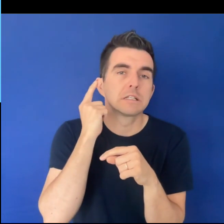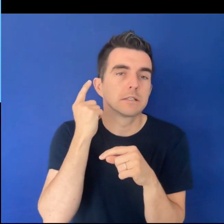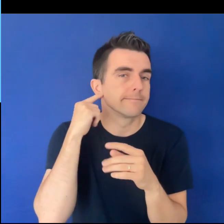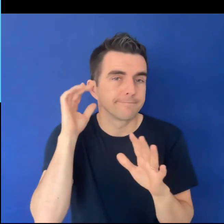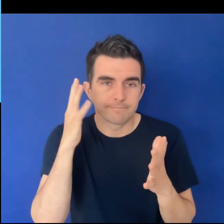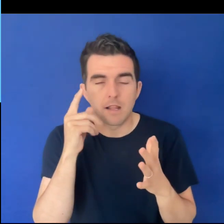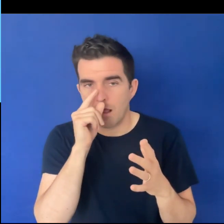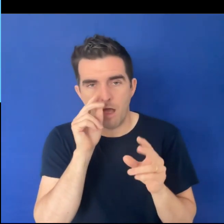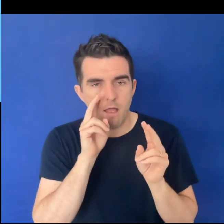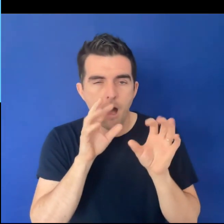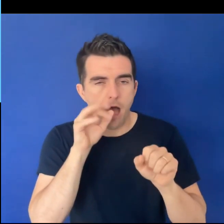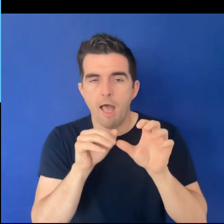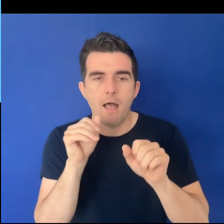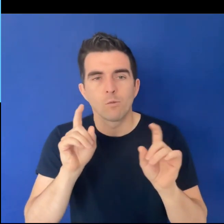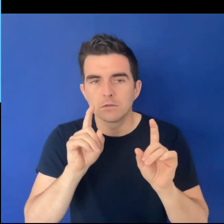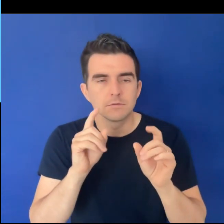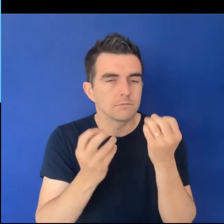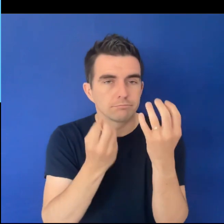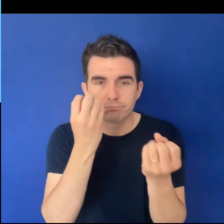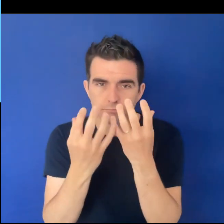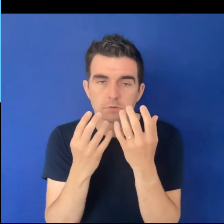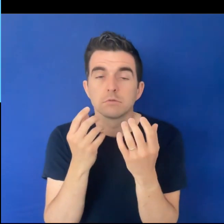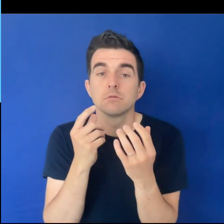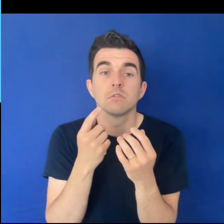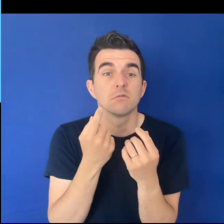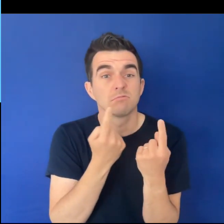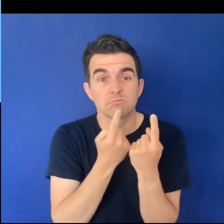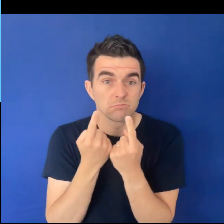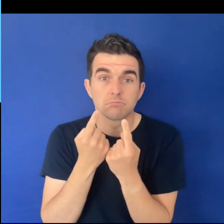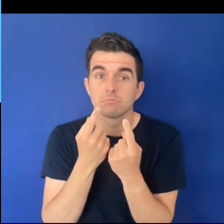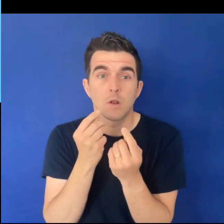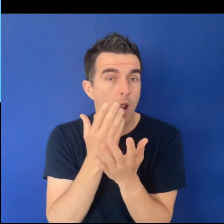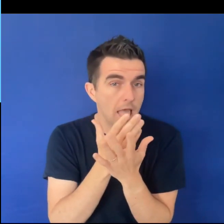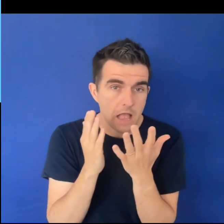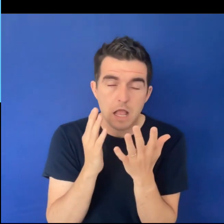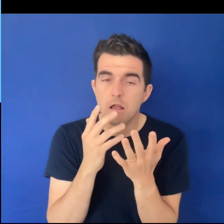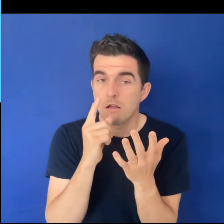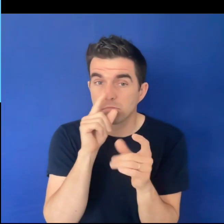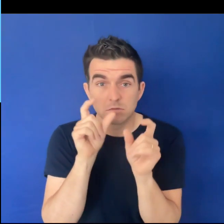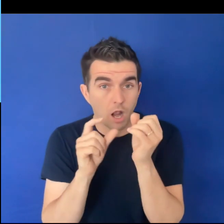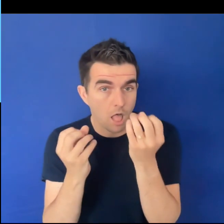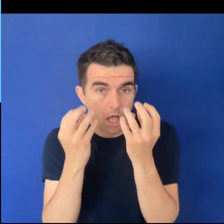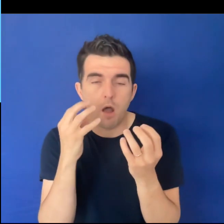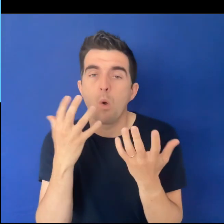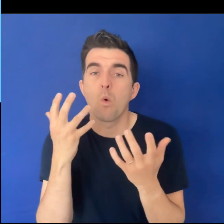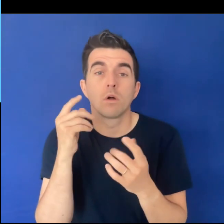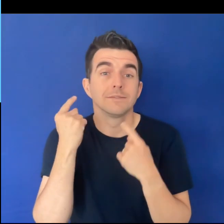Sometimes game objectives can be unclear. Instances where things are conveyed by colour only, or sound alone,